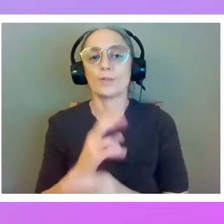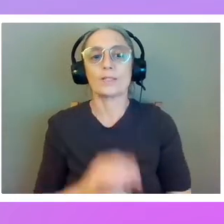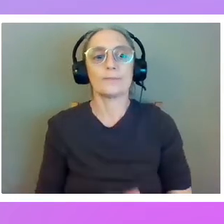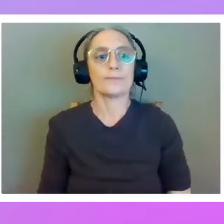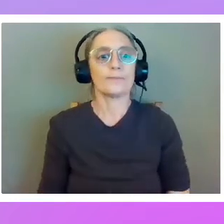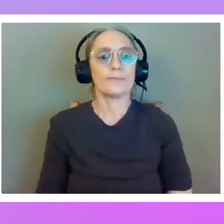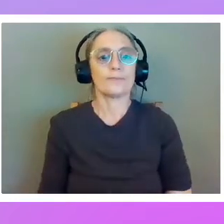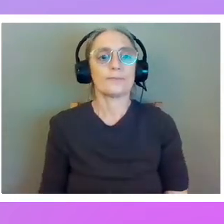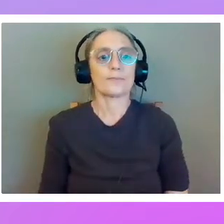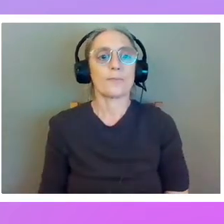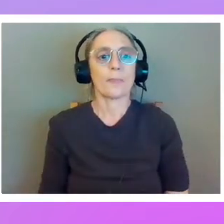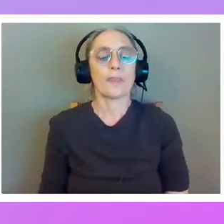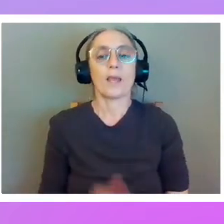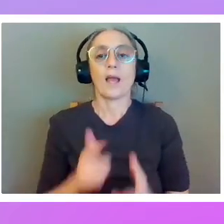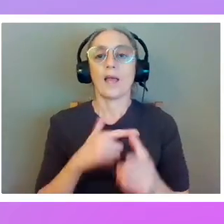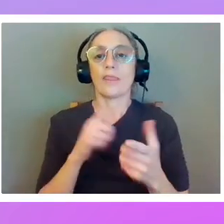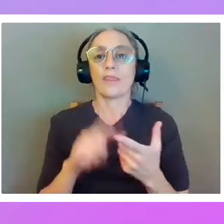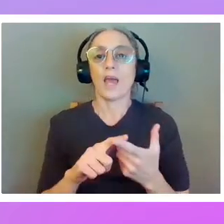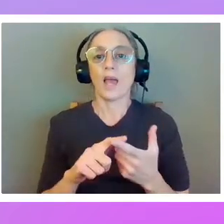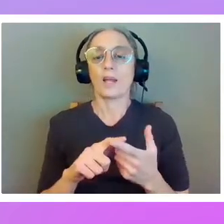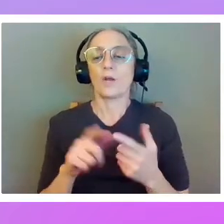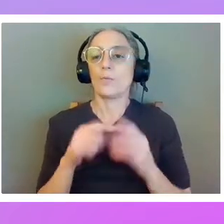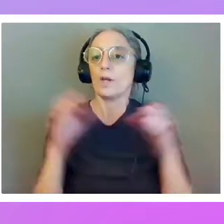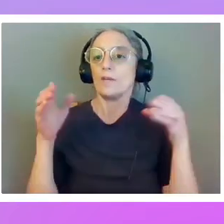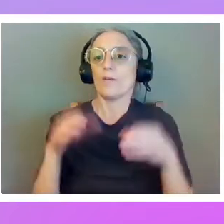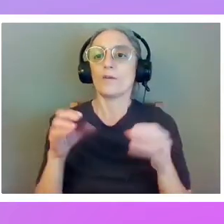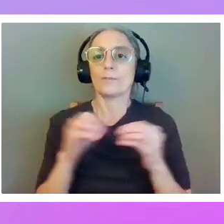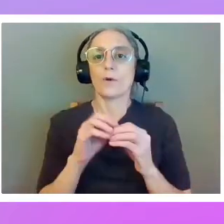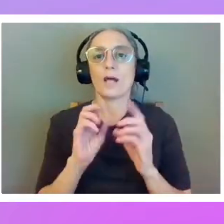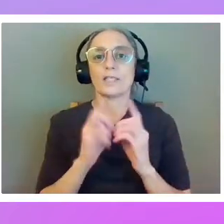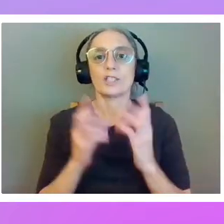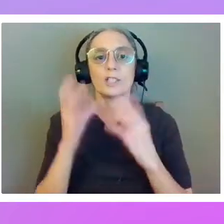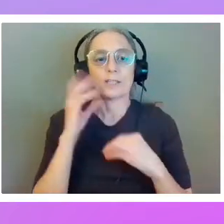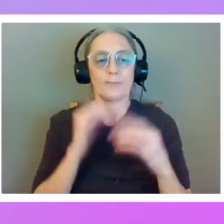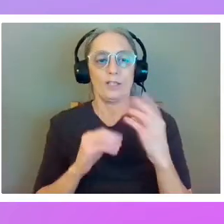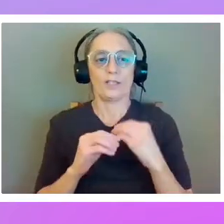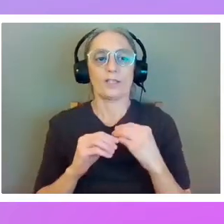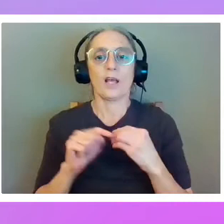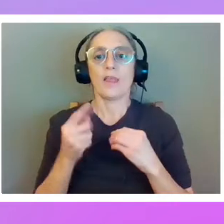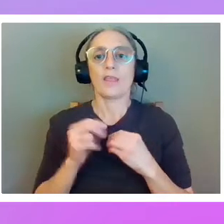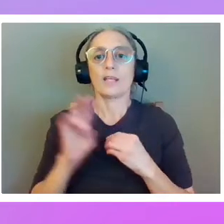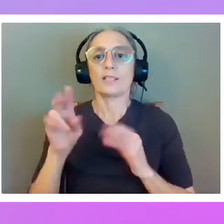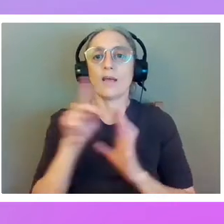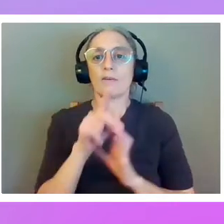Then as we focus more on the digital experience, the seven principles of inclusive design